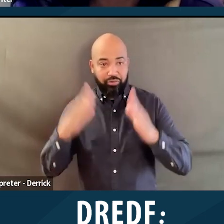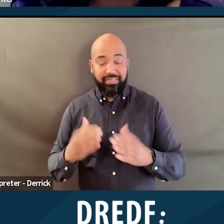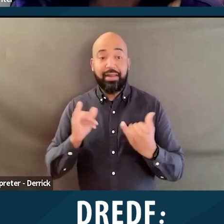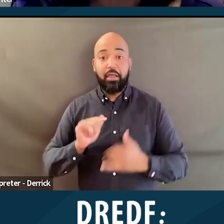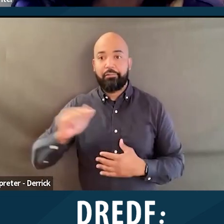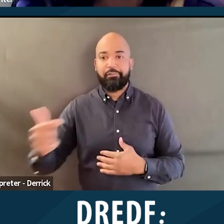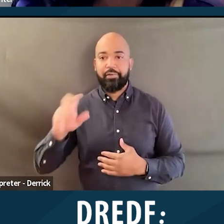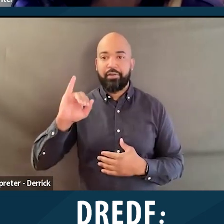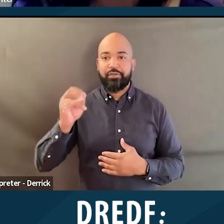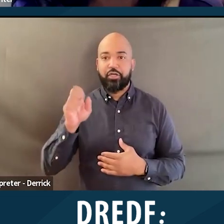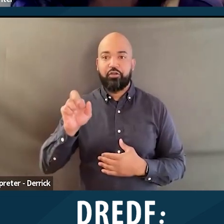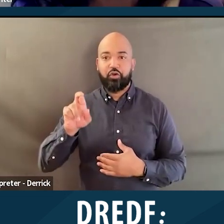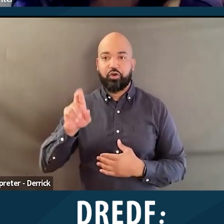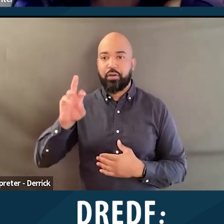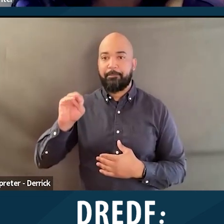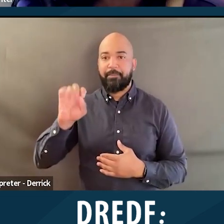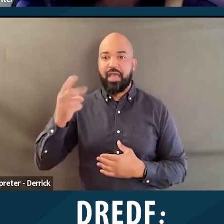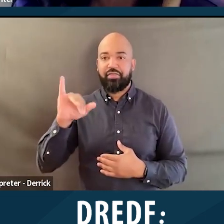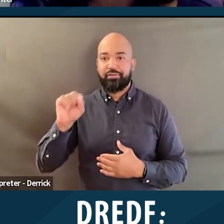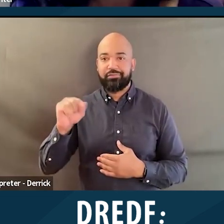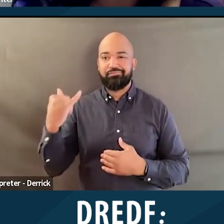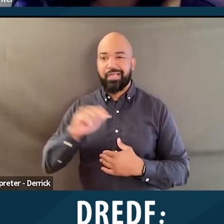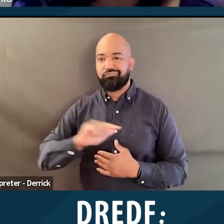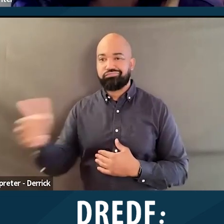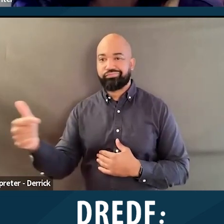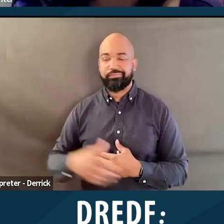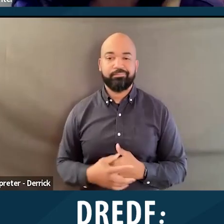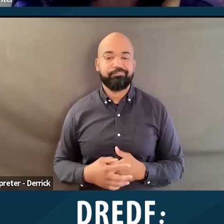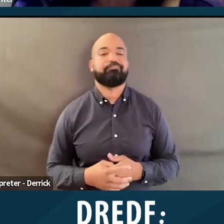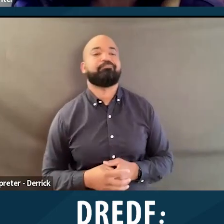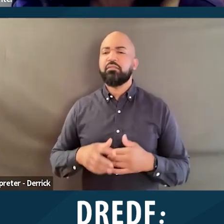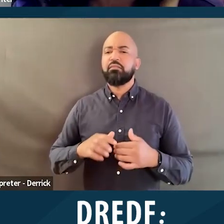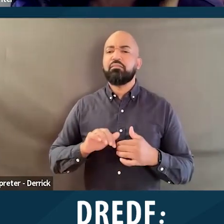strengthened community‑based services and supports, including support of housing.